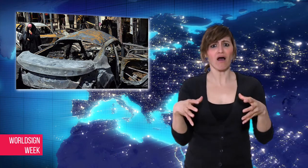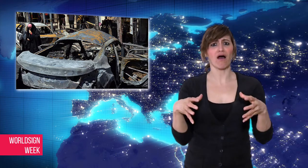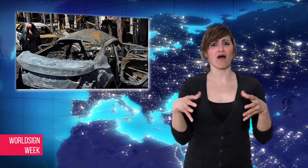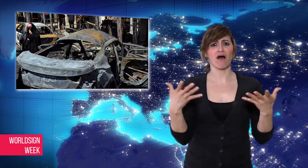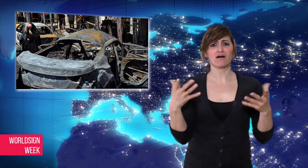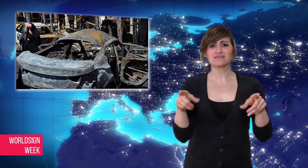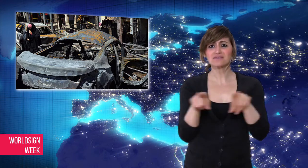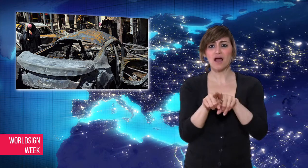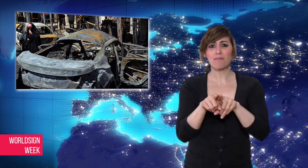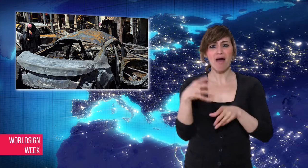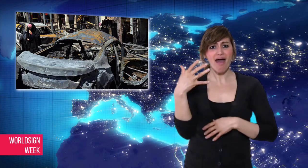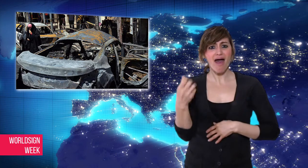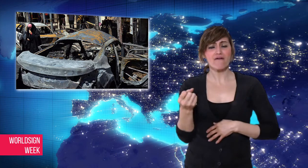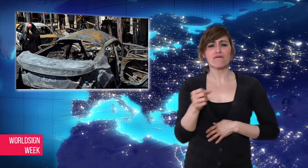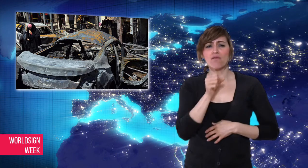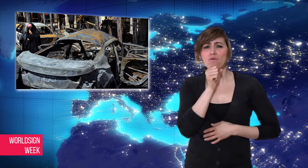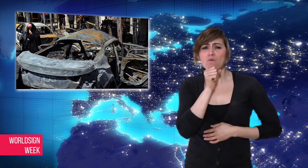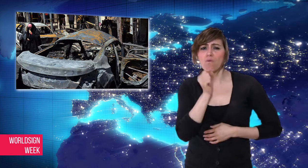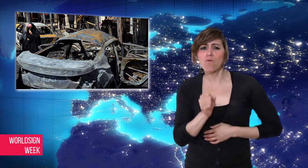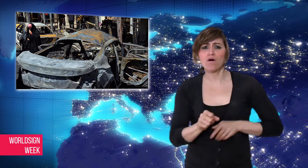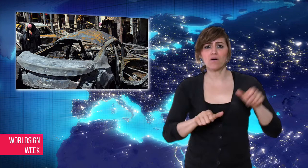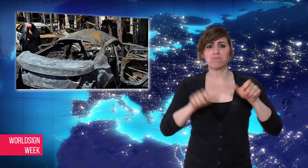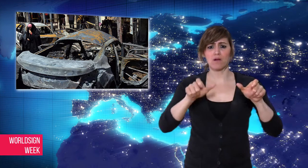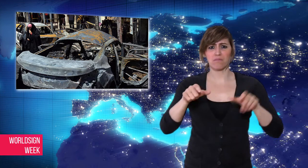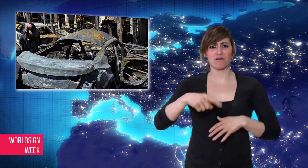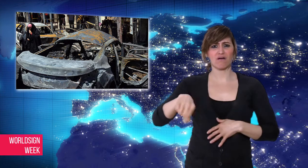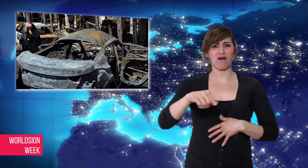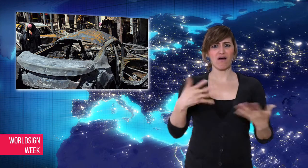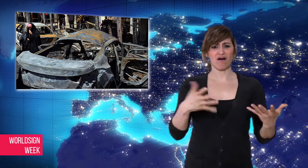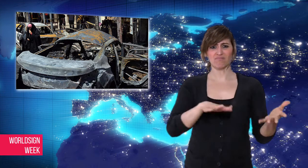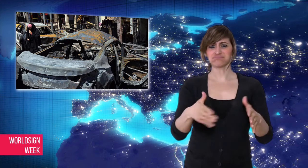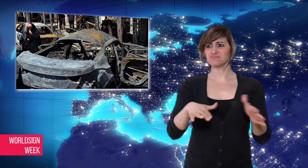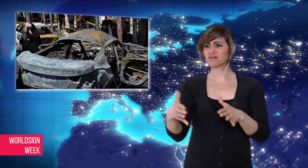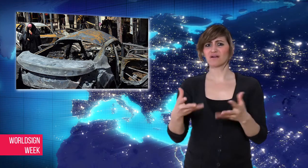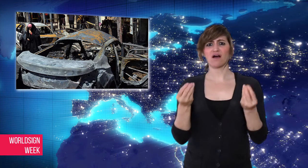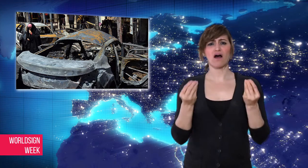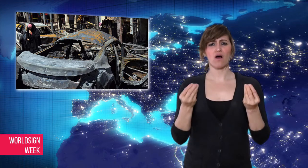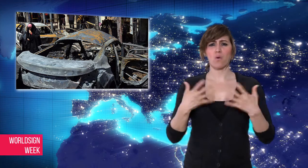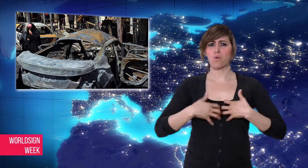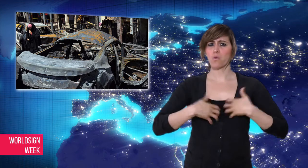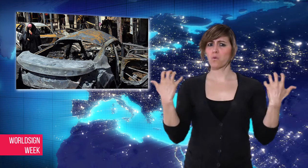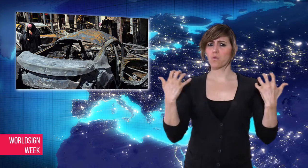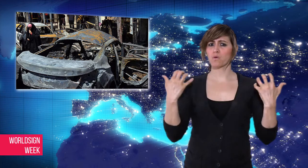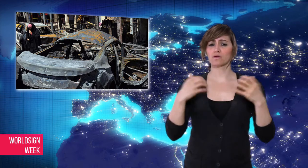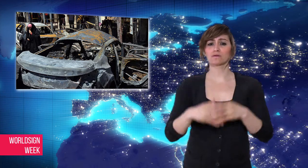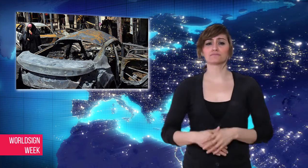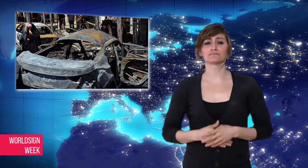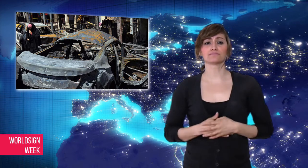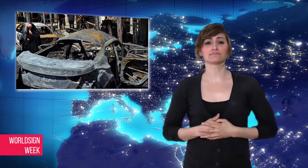The US diplomat coordinating